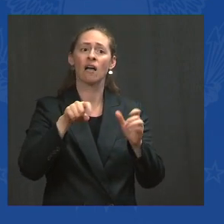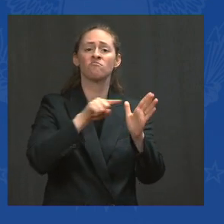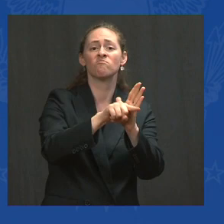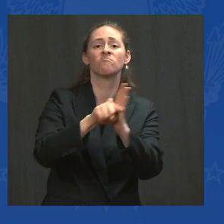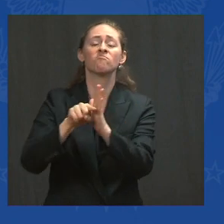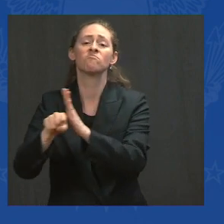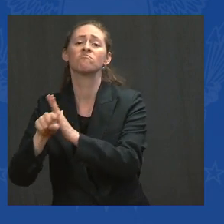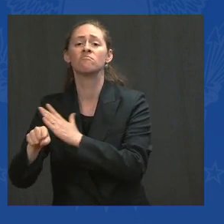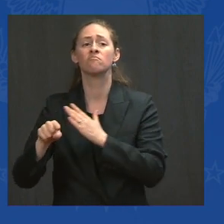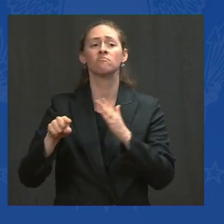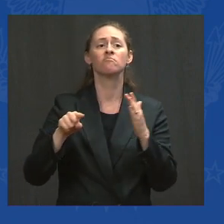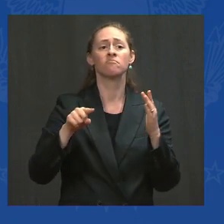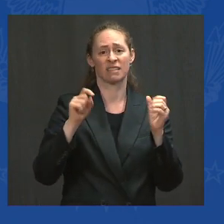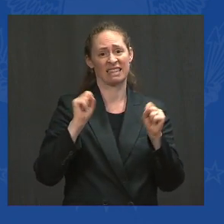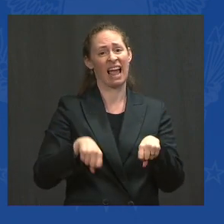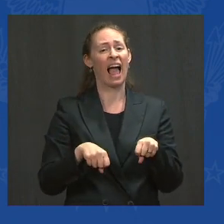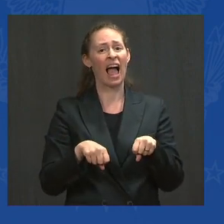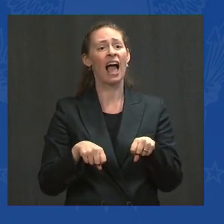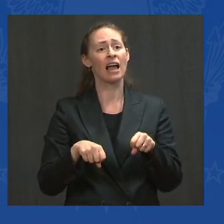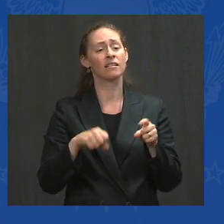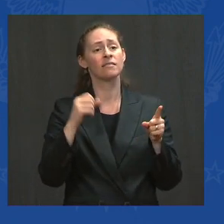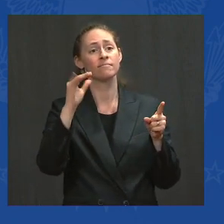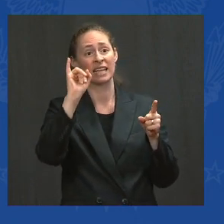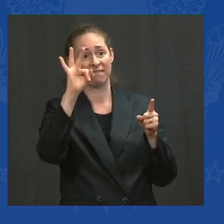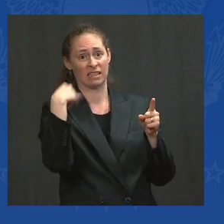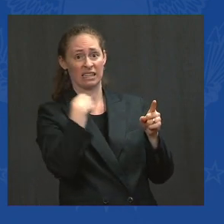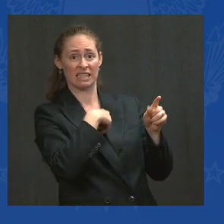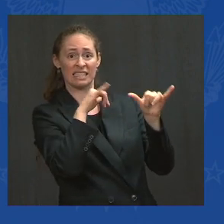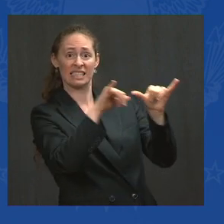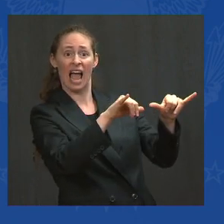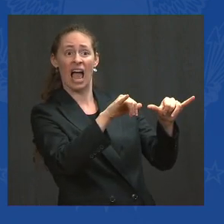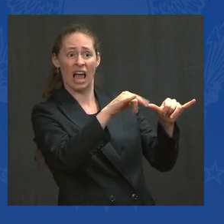going to go after them. That was the point I was making. Thank you all so very much.